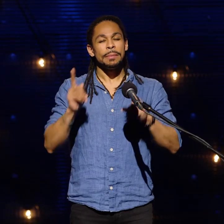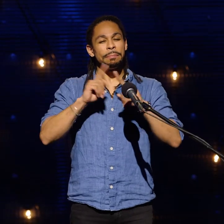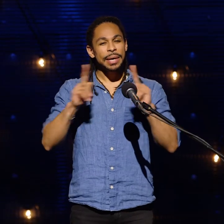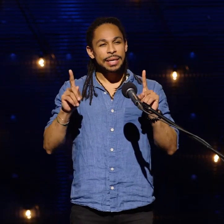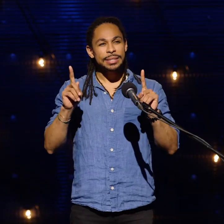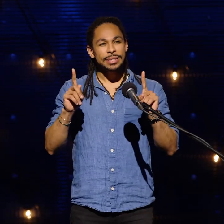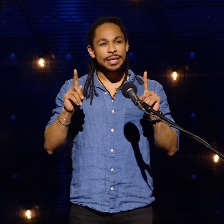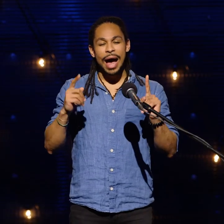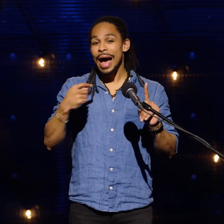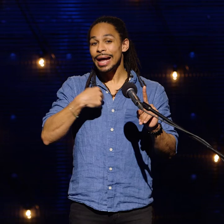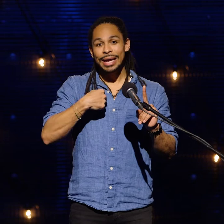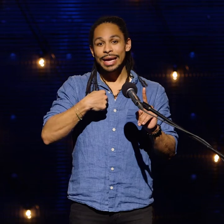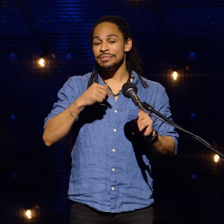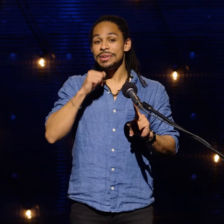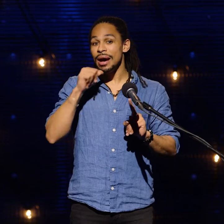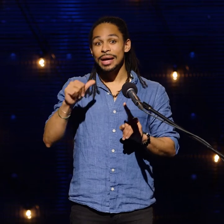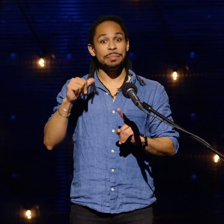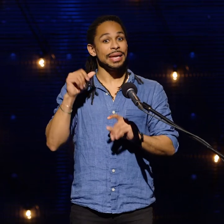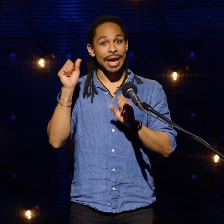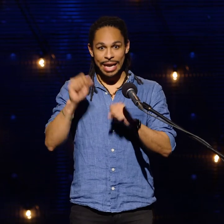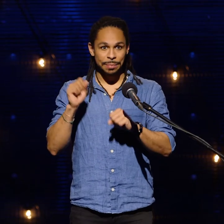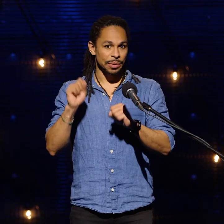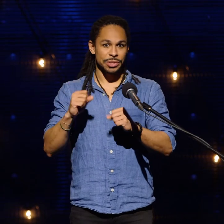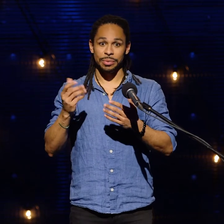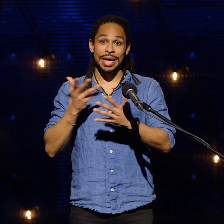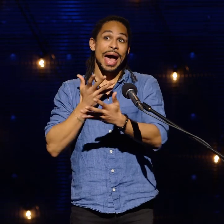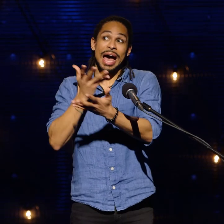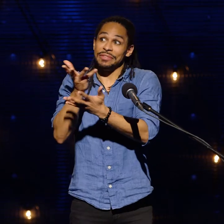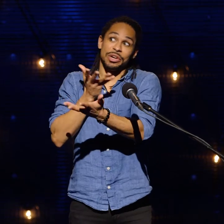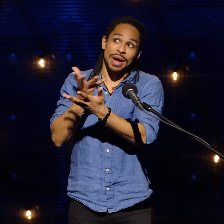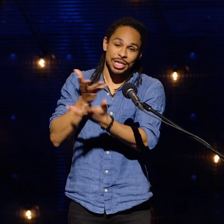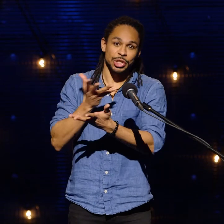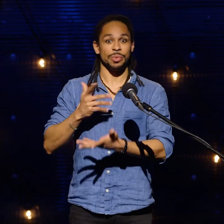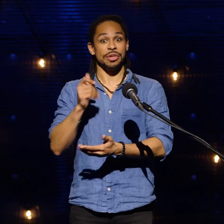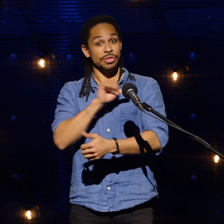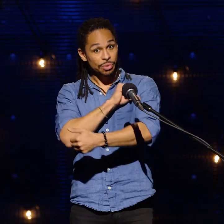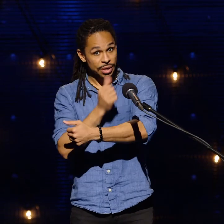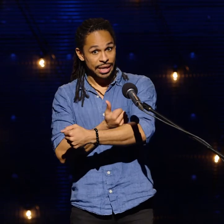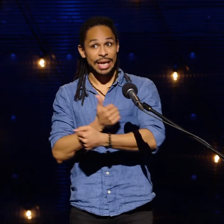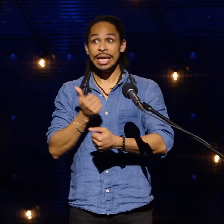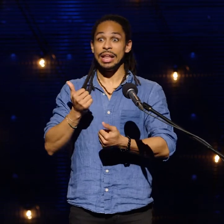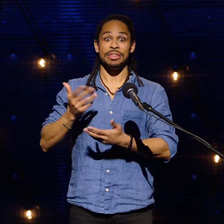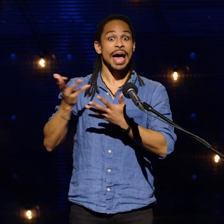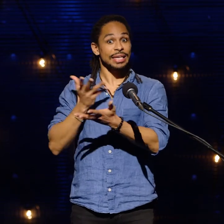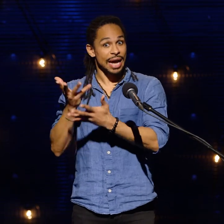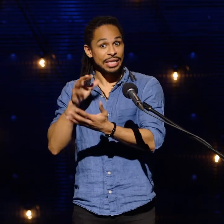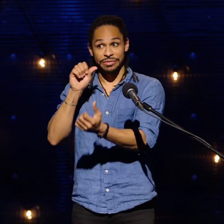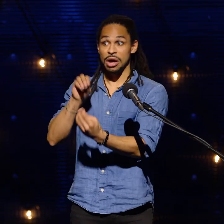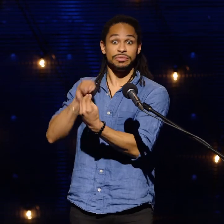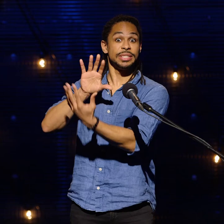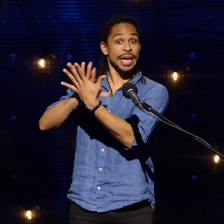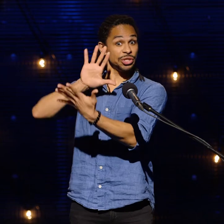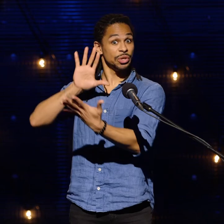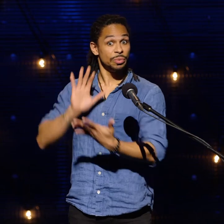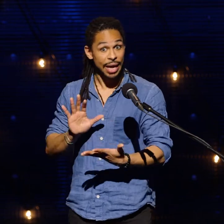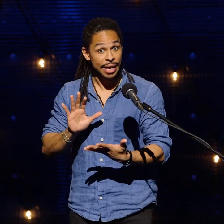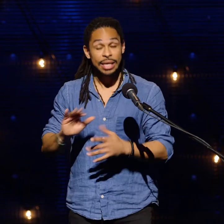But I have not been able to have interactions with authority in that kind of confrontational way.